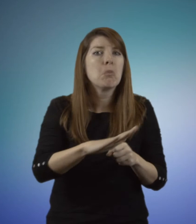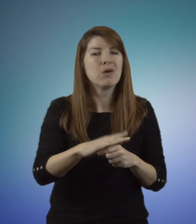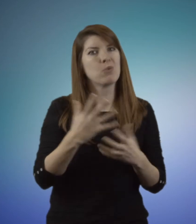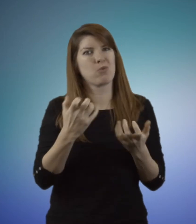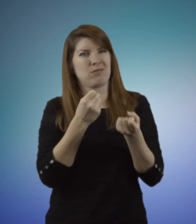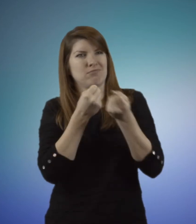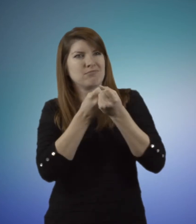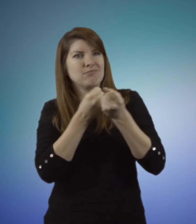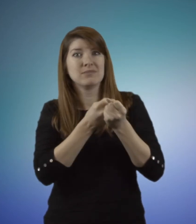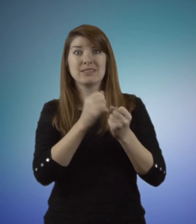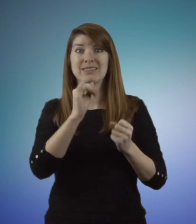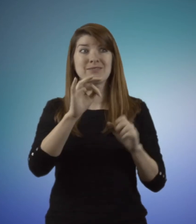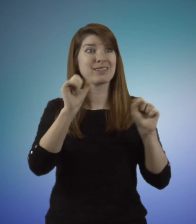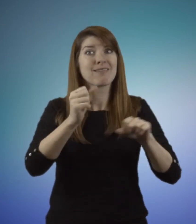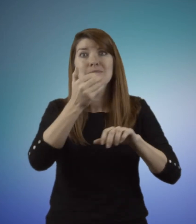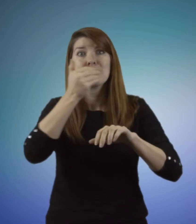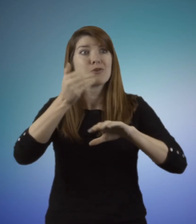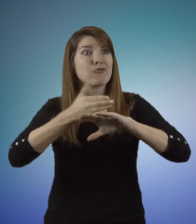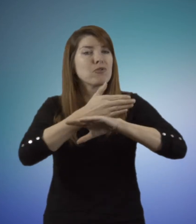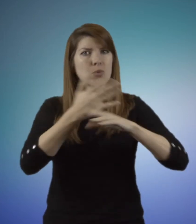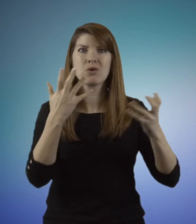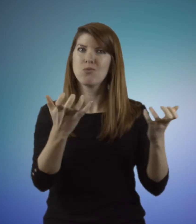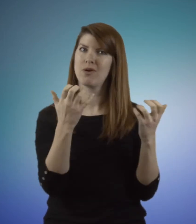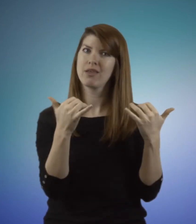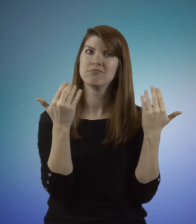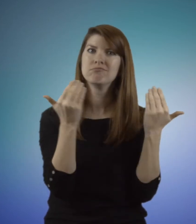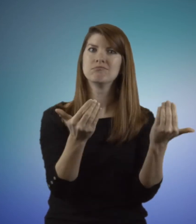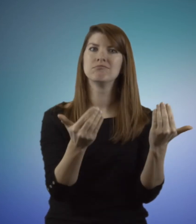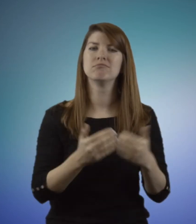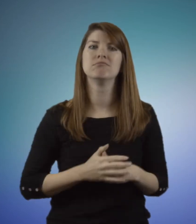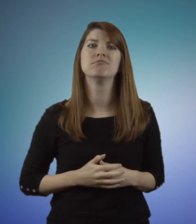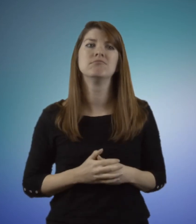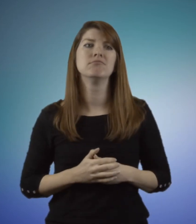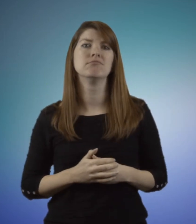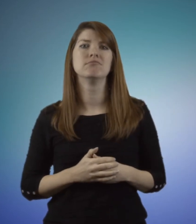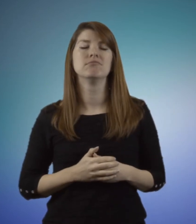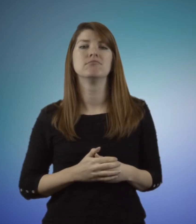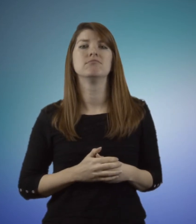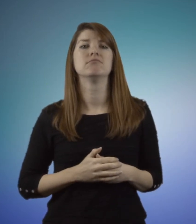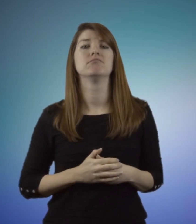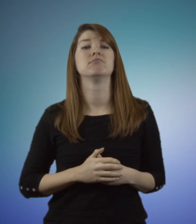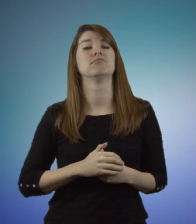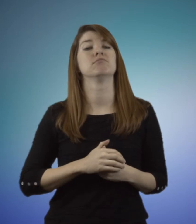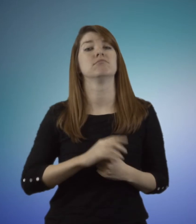If they have a capability of being better than good, we want to make sure that that's available to them.